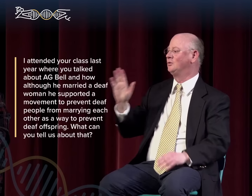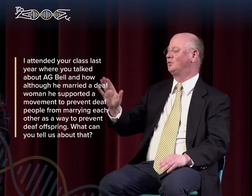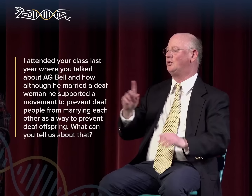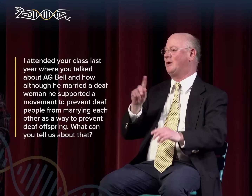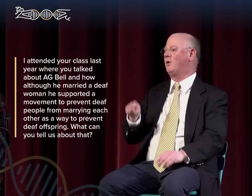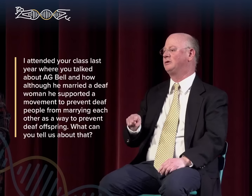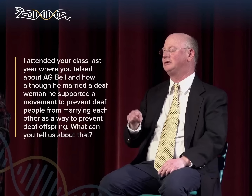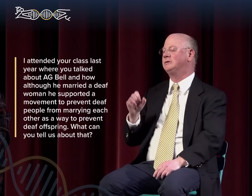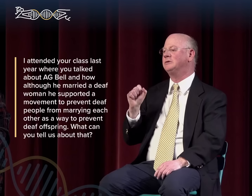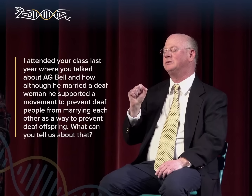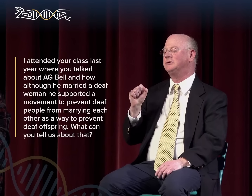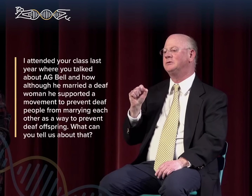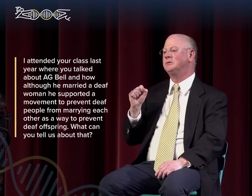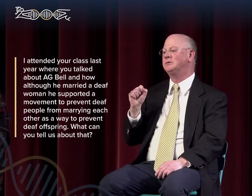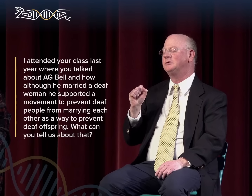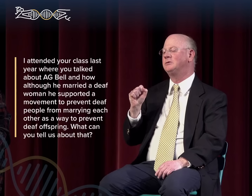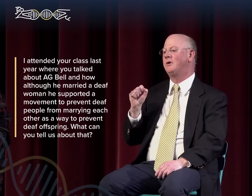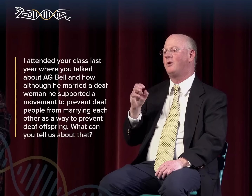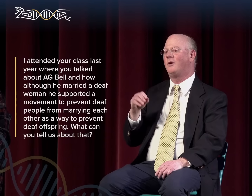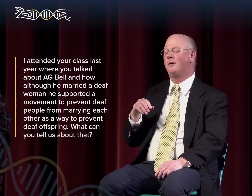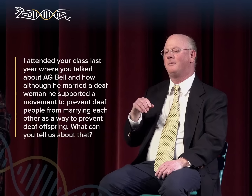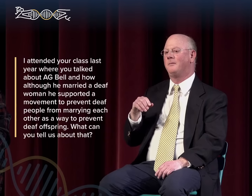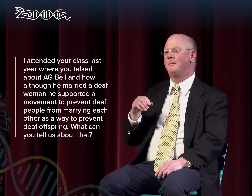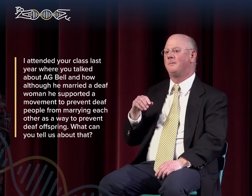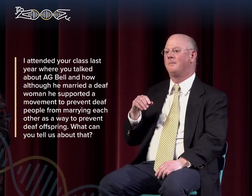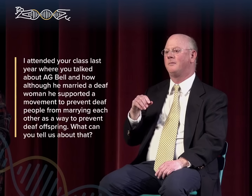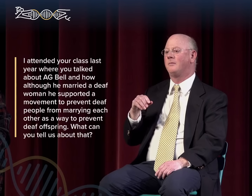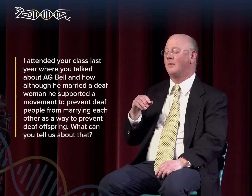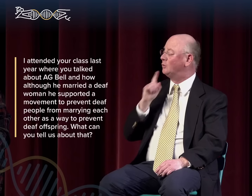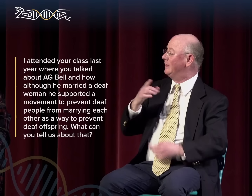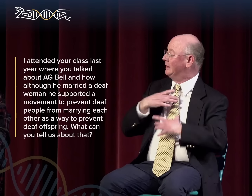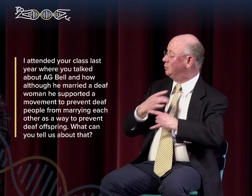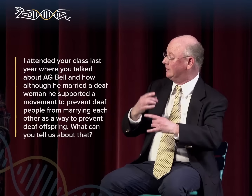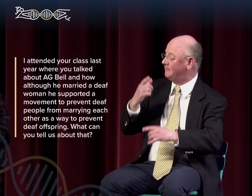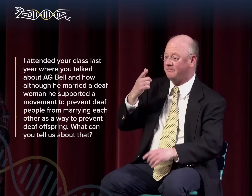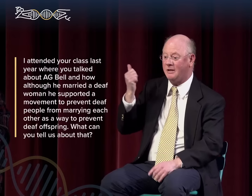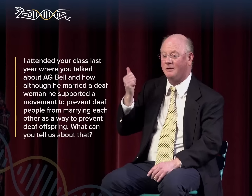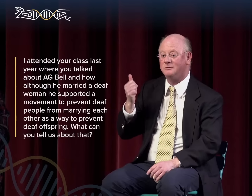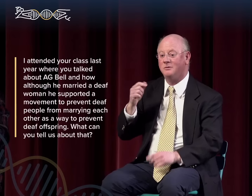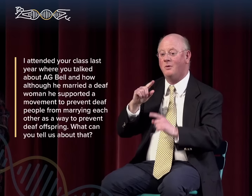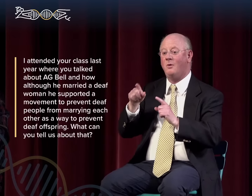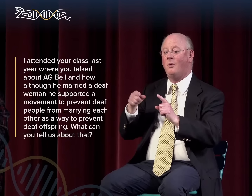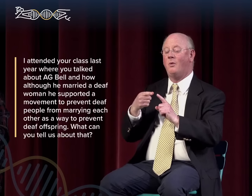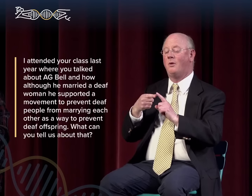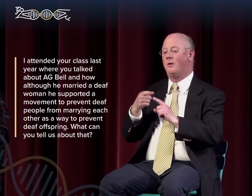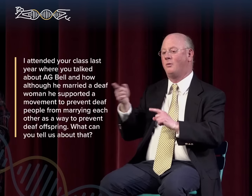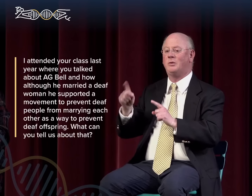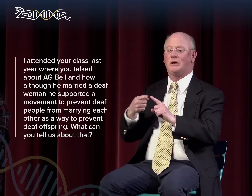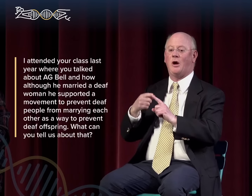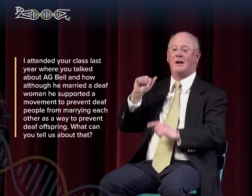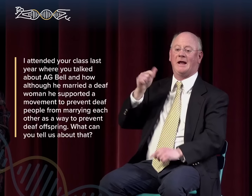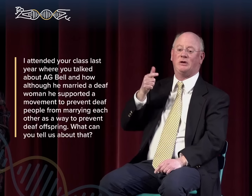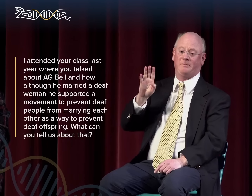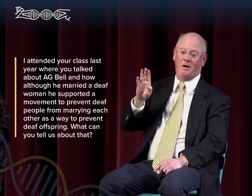Now, your question is an interesting one because when we talk about